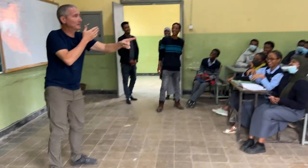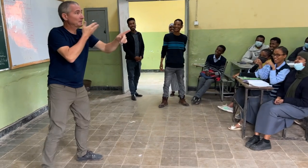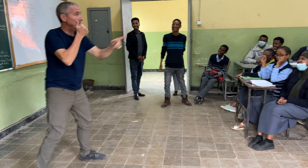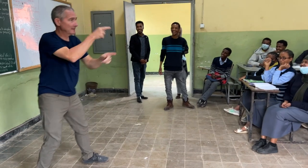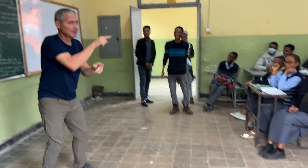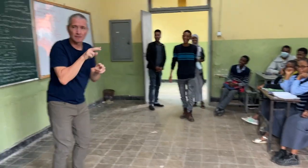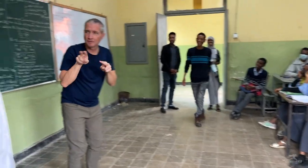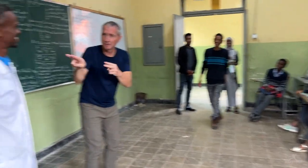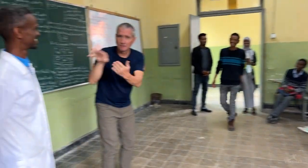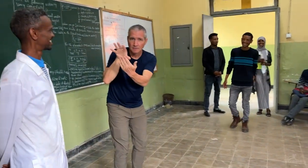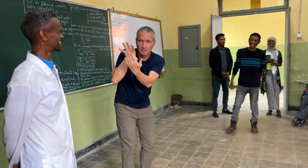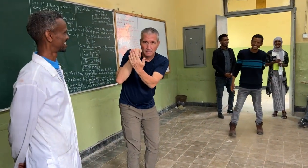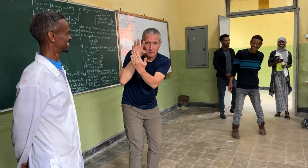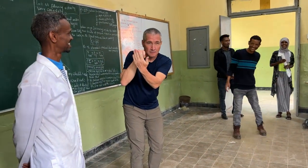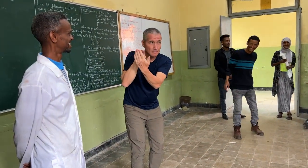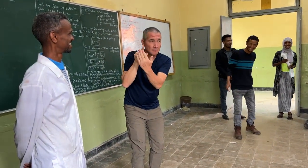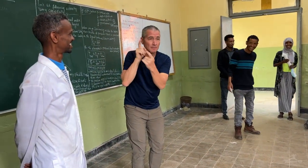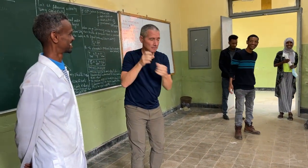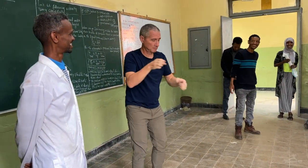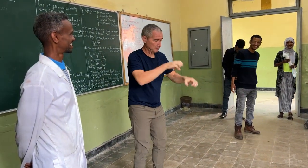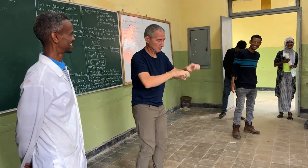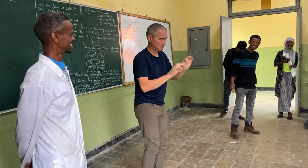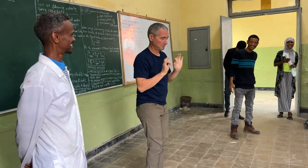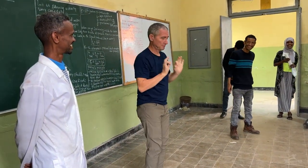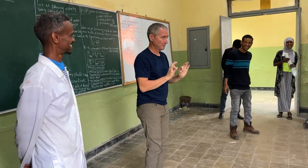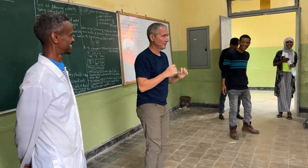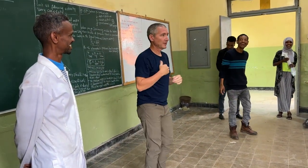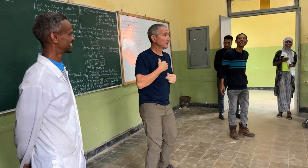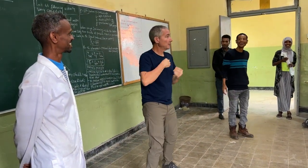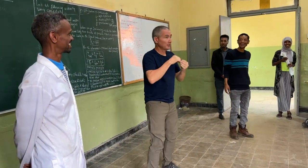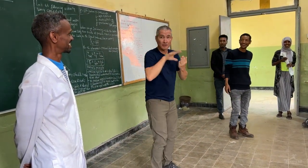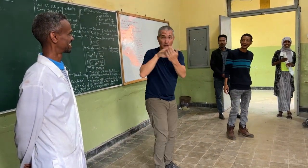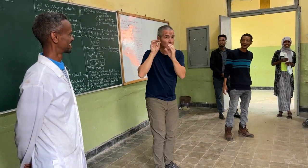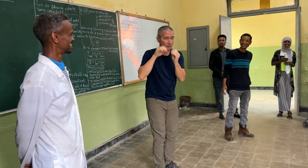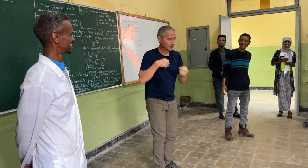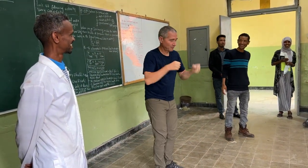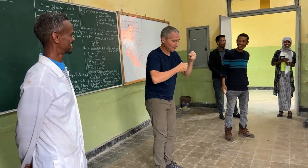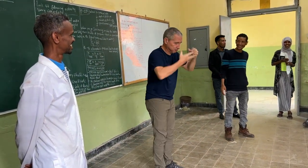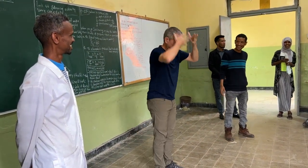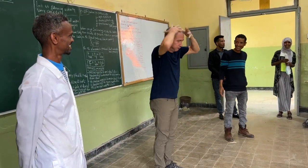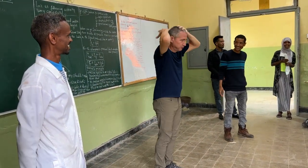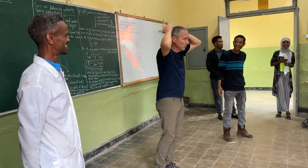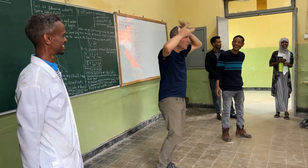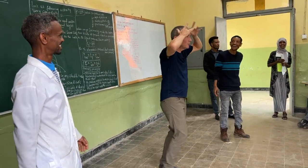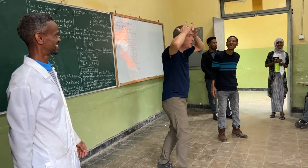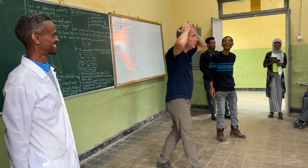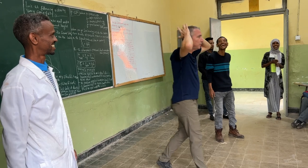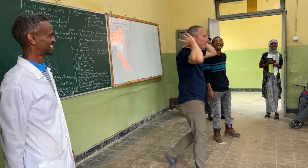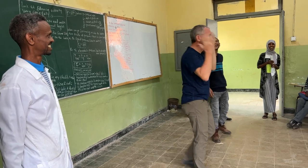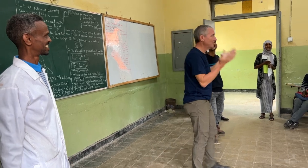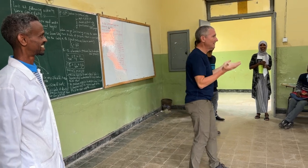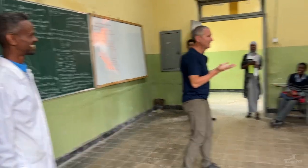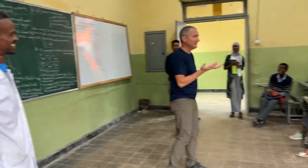You should learn closely from him so that you can be safe. I don’t study, so my hair will be all burned off.